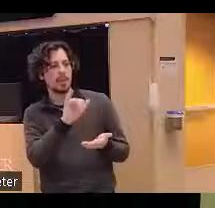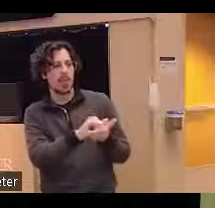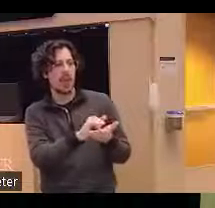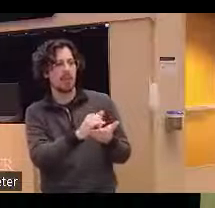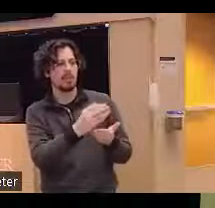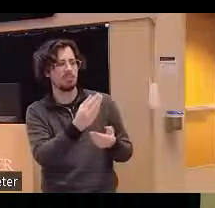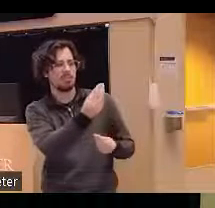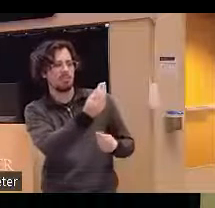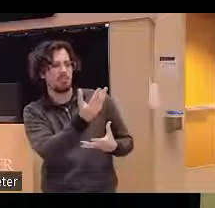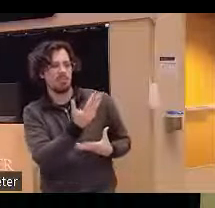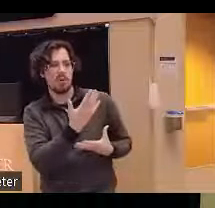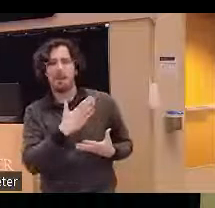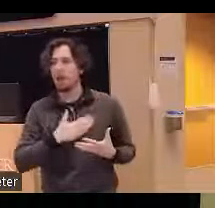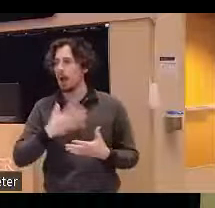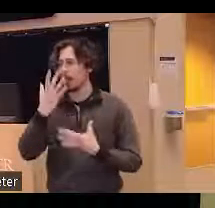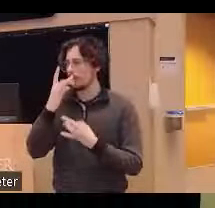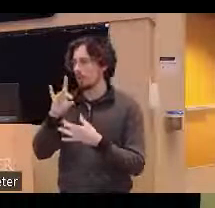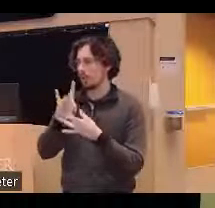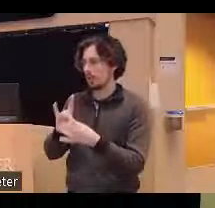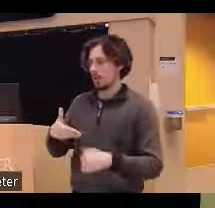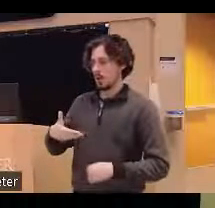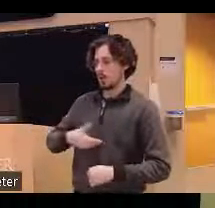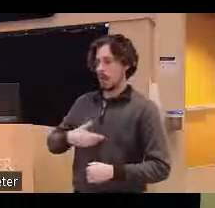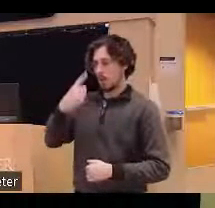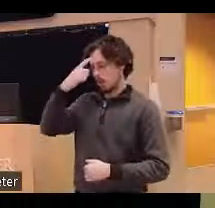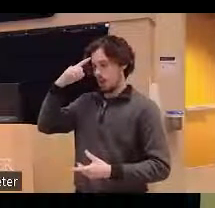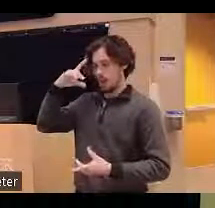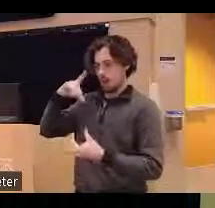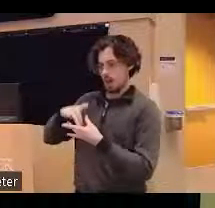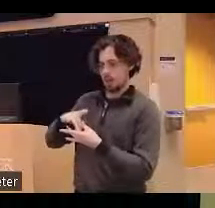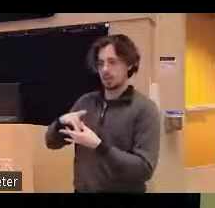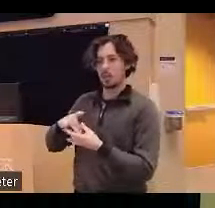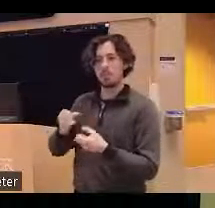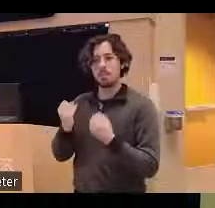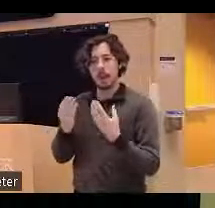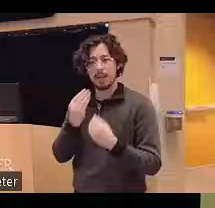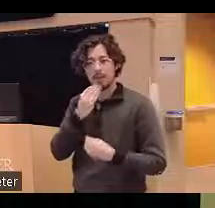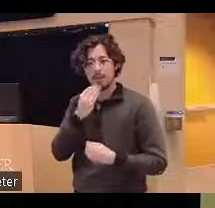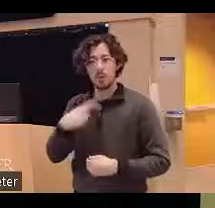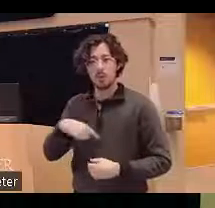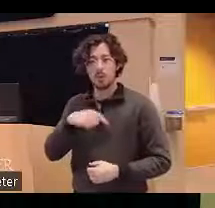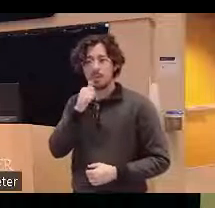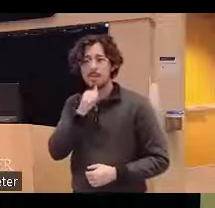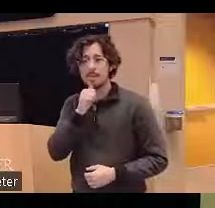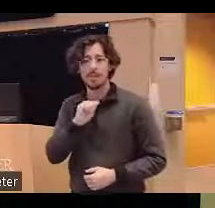part of this gut brain access yet there's a lot of foods we don't tolerate very well our um guts